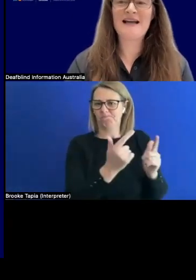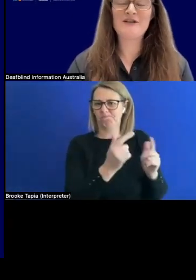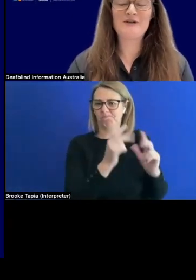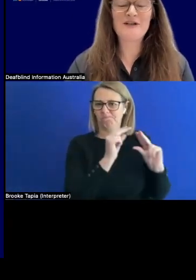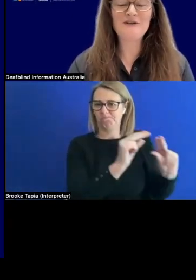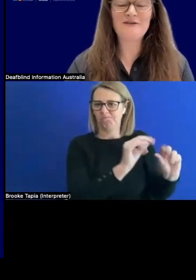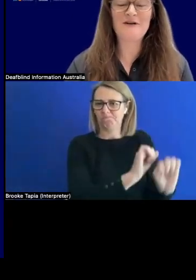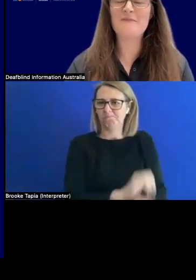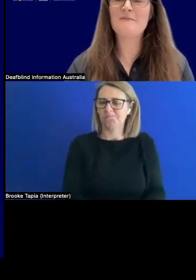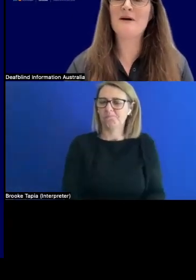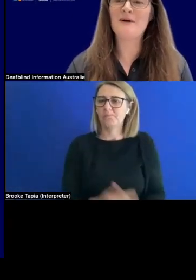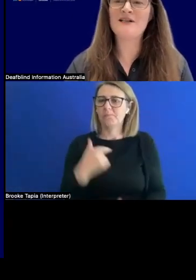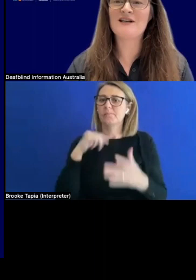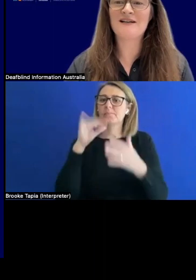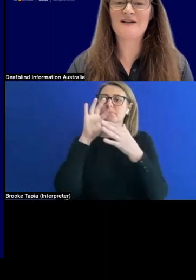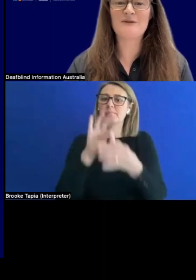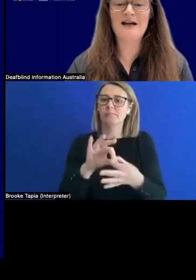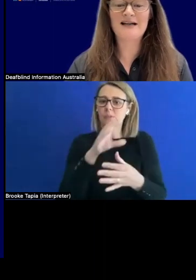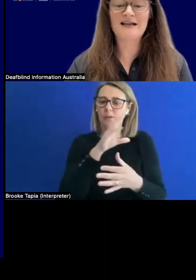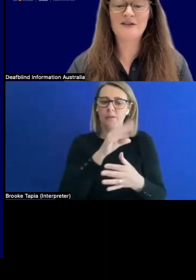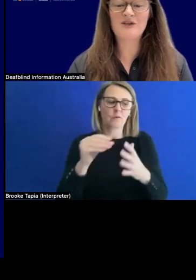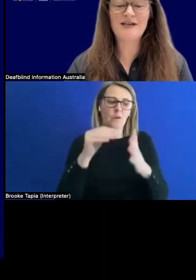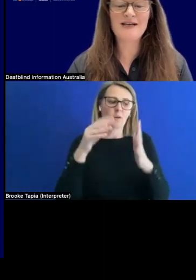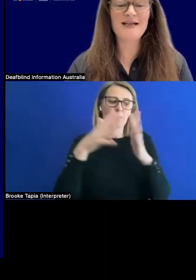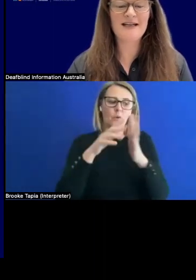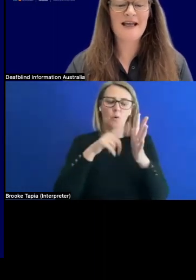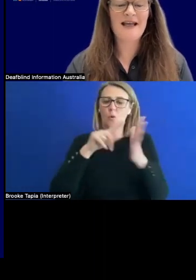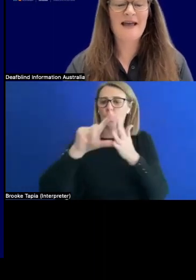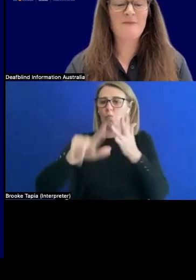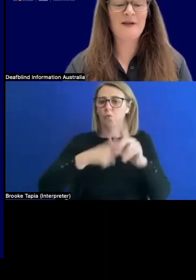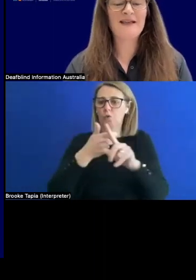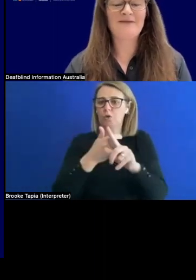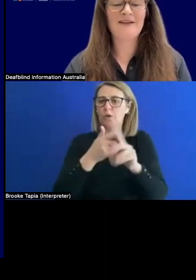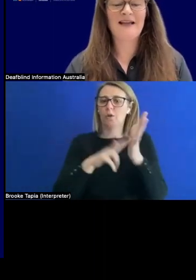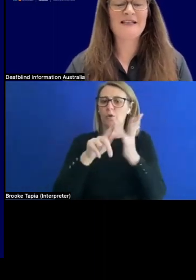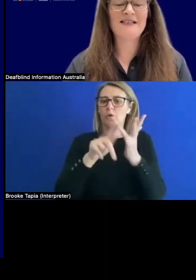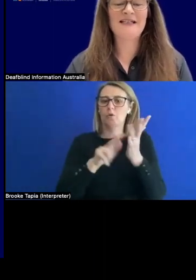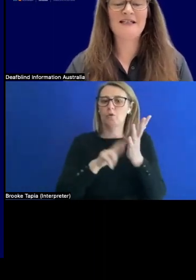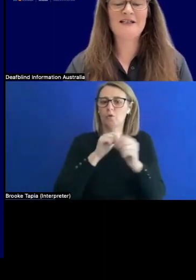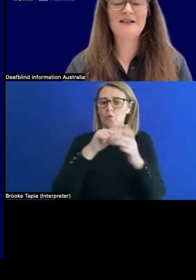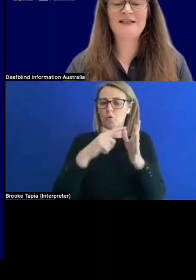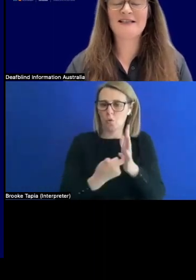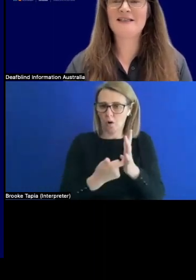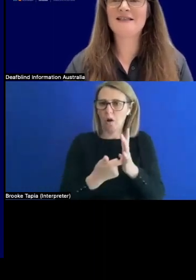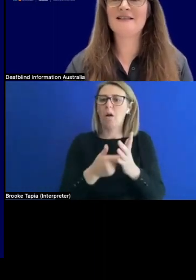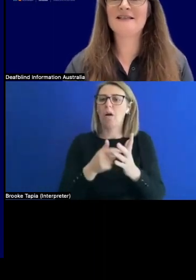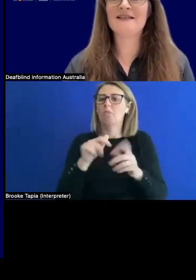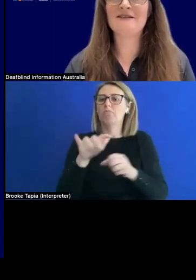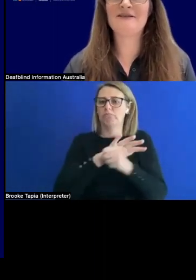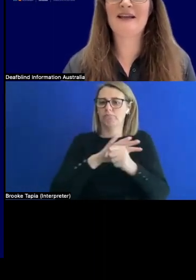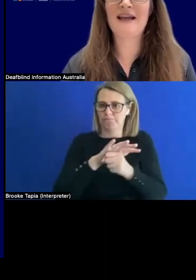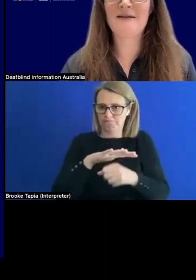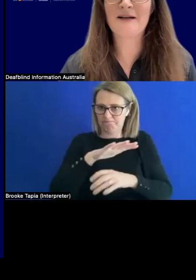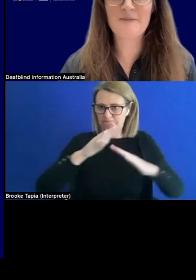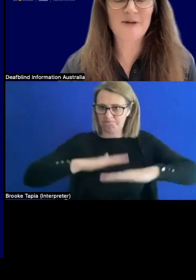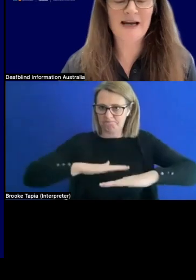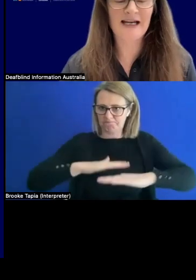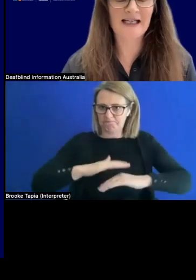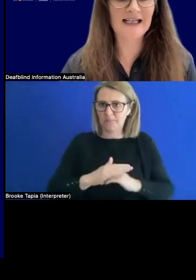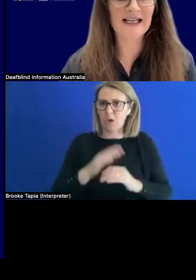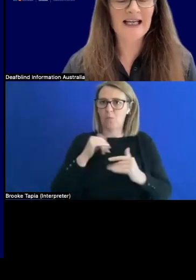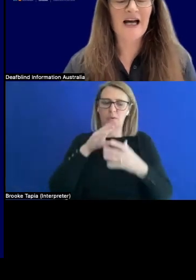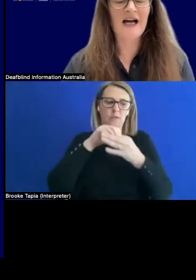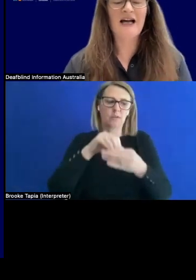I join you from the Whadjuk Noongar country and we have entered into the season of Kambarang.